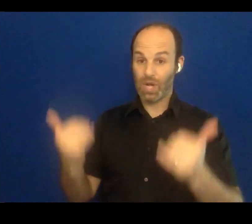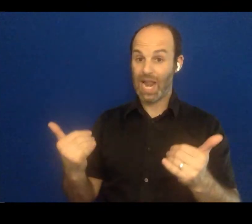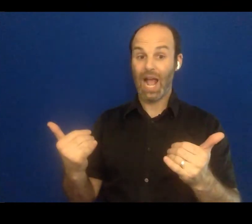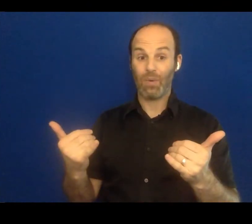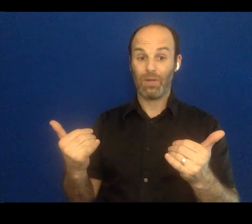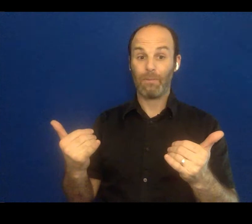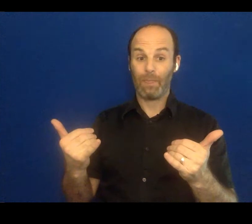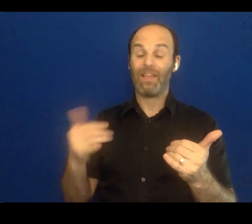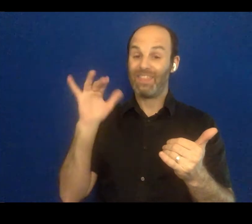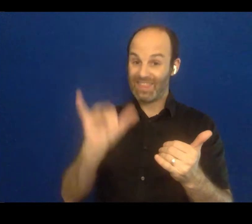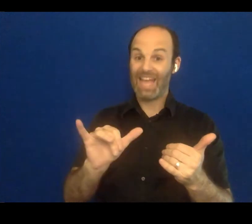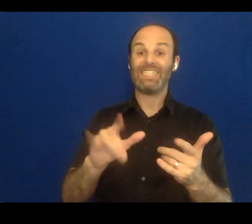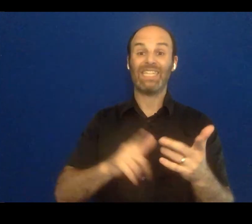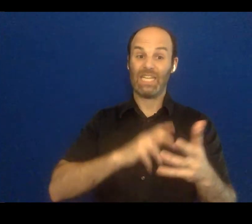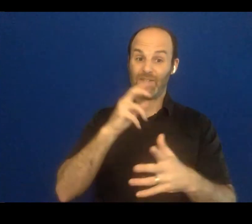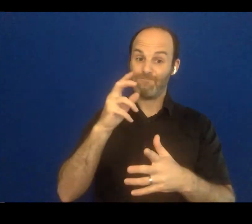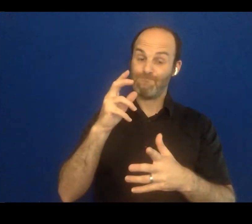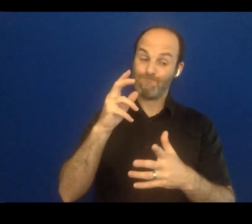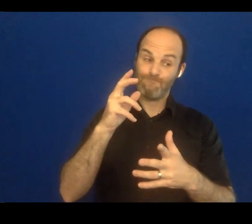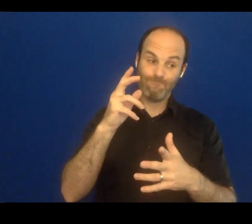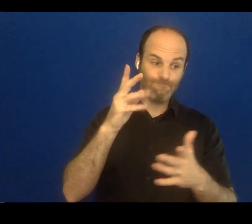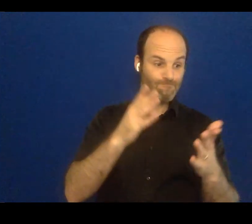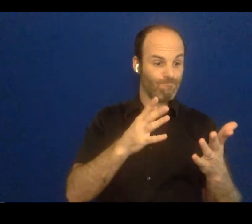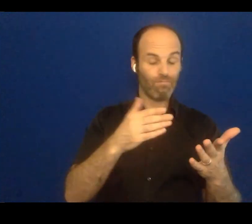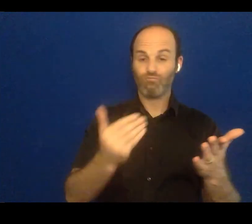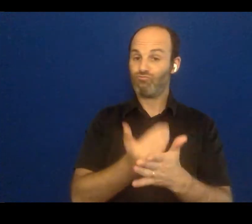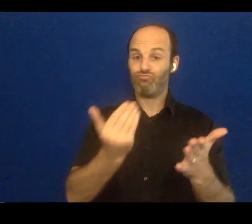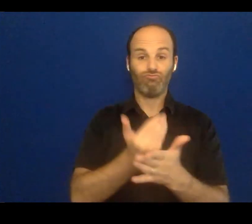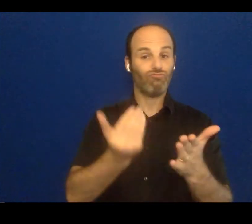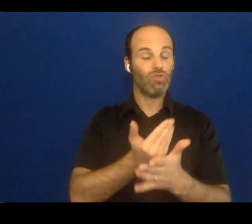RUN AND NOW IT IS A REVAMPING OF